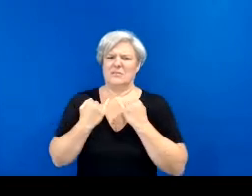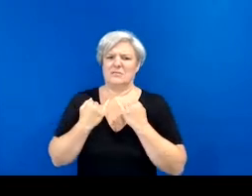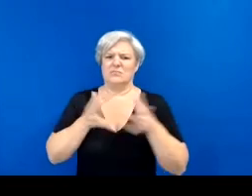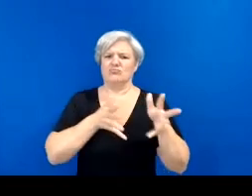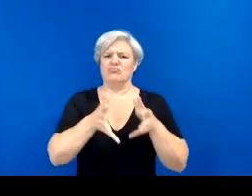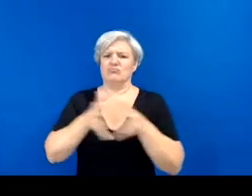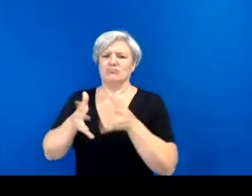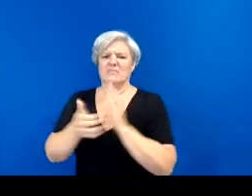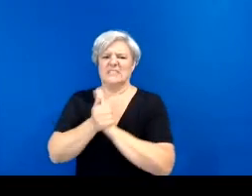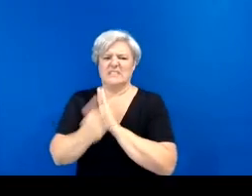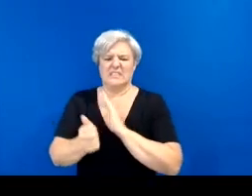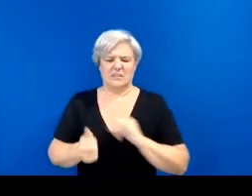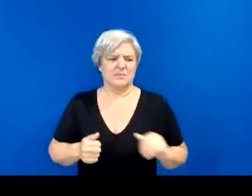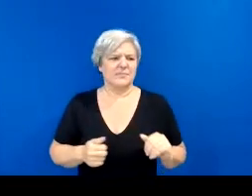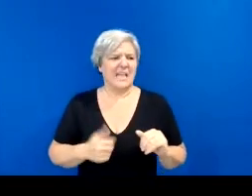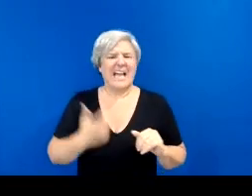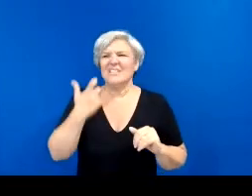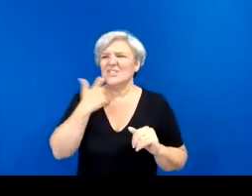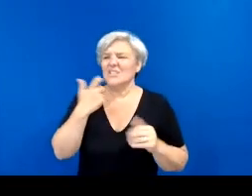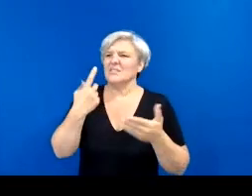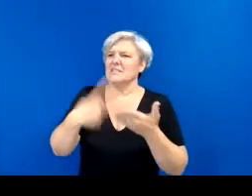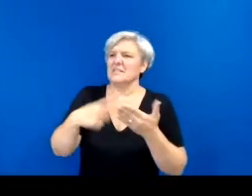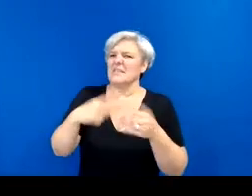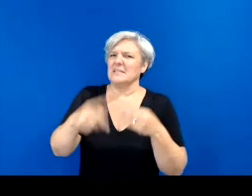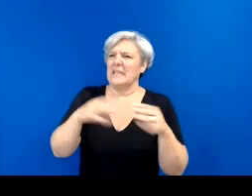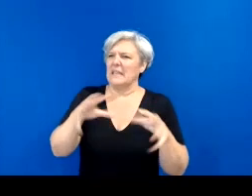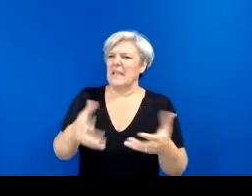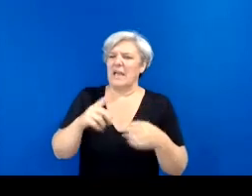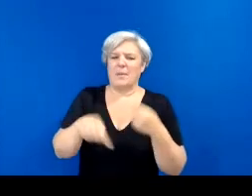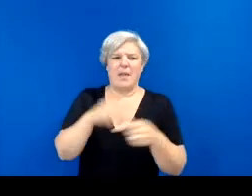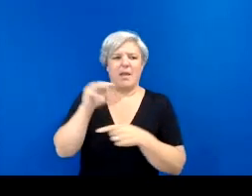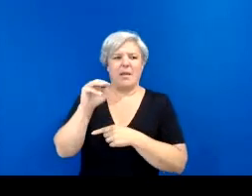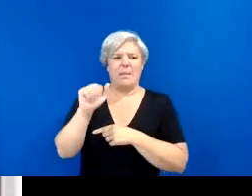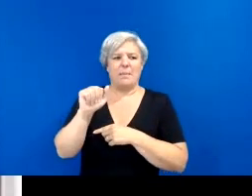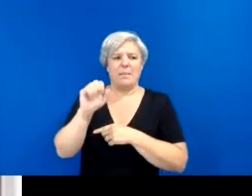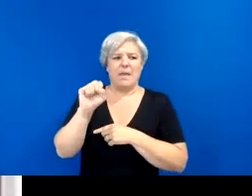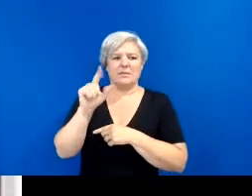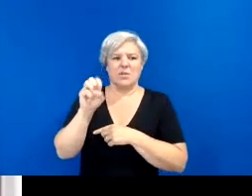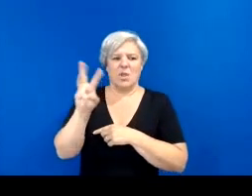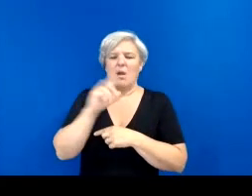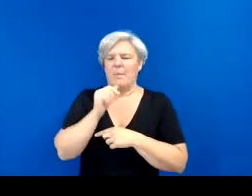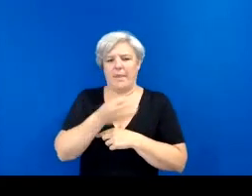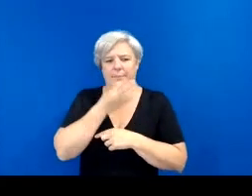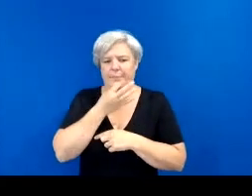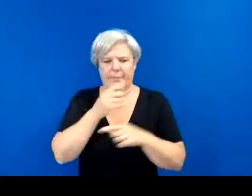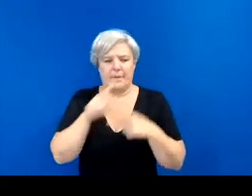And I had just talked about Maslow. I'm not, again, an expert on Maslow and how how he talks about